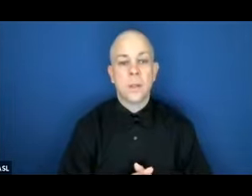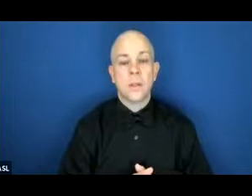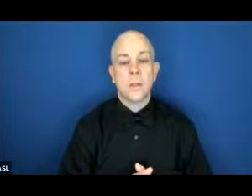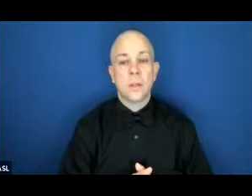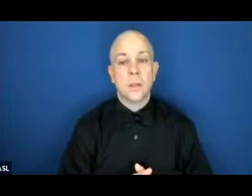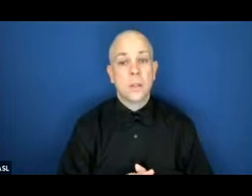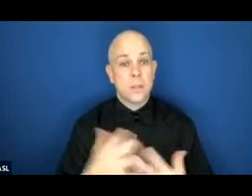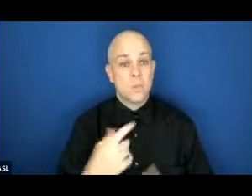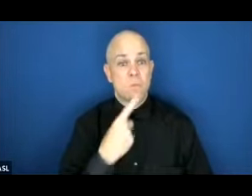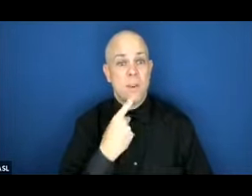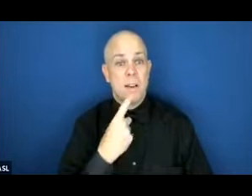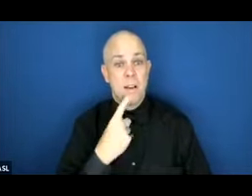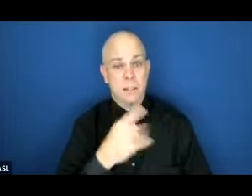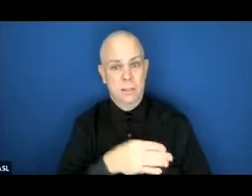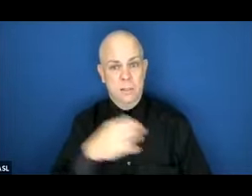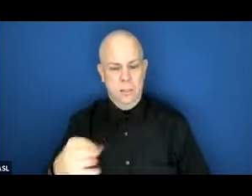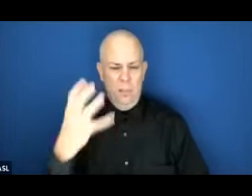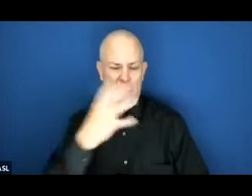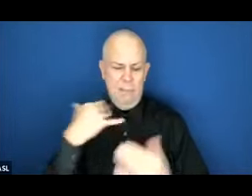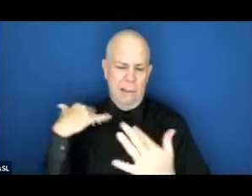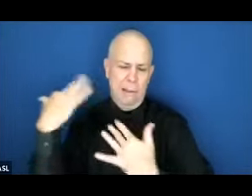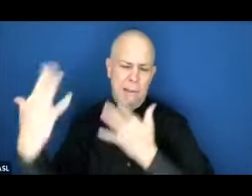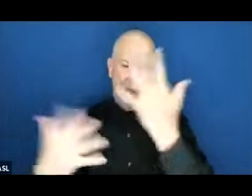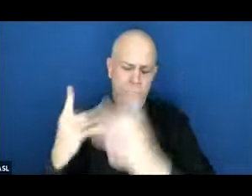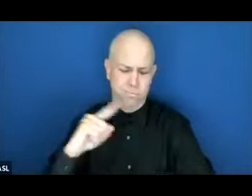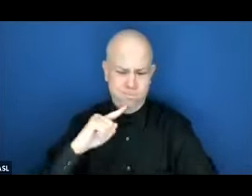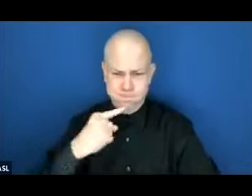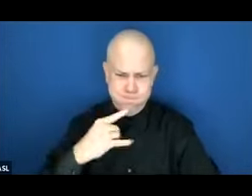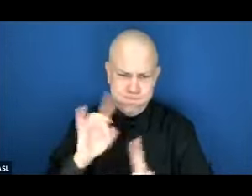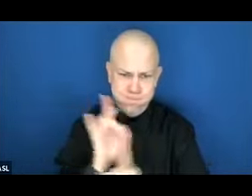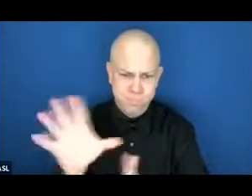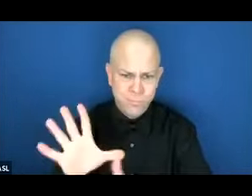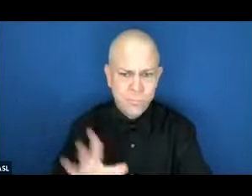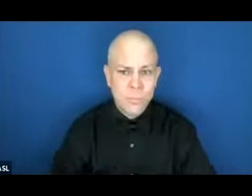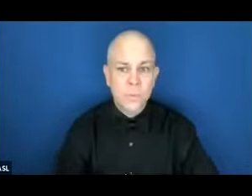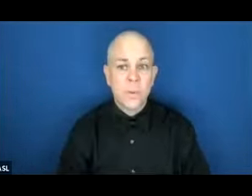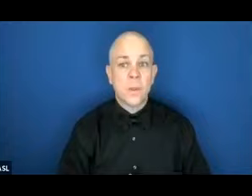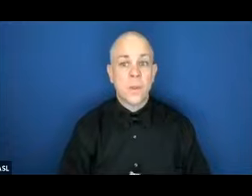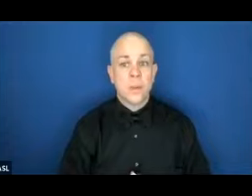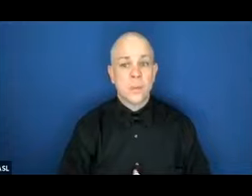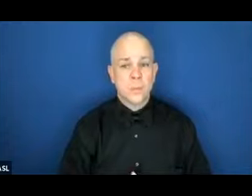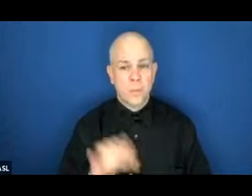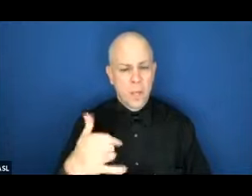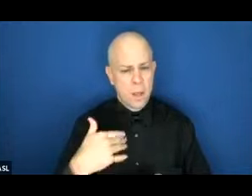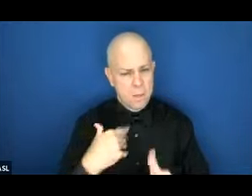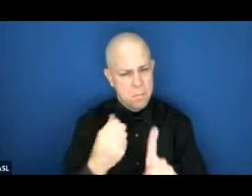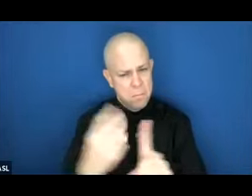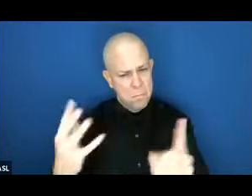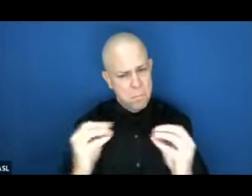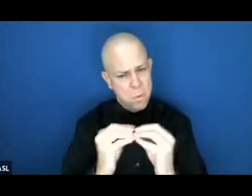and of course there's a lot more that comes into play and Stewart can explain that fire behavior analysts but let's talk